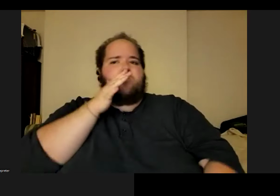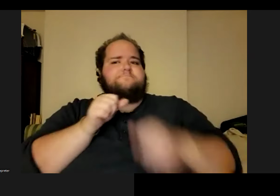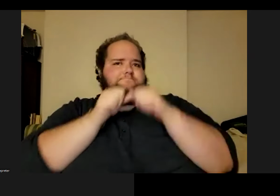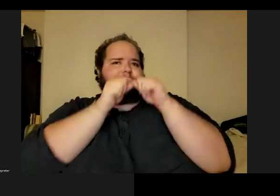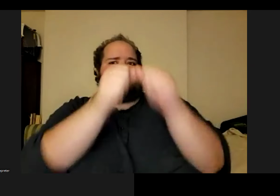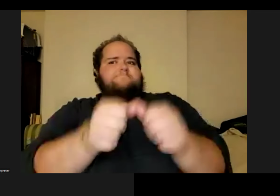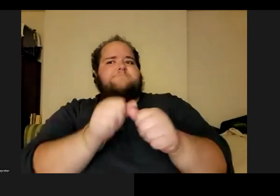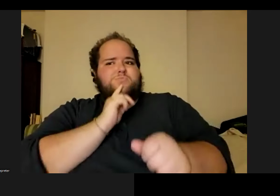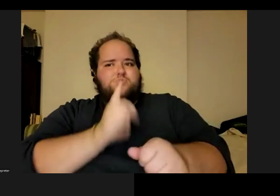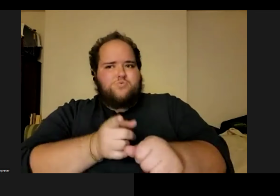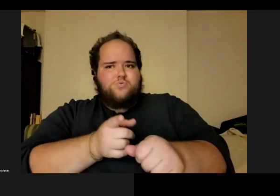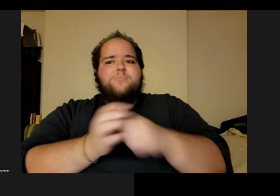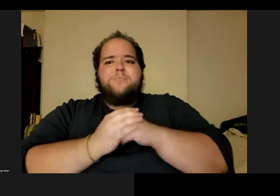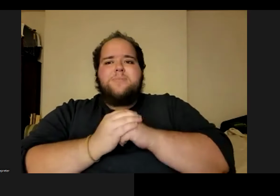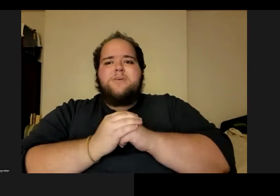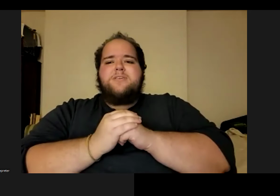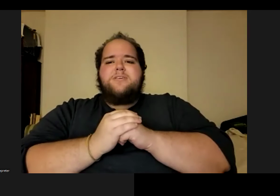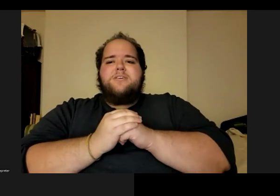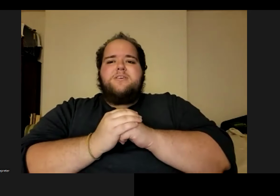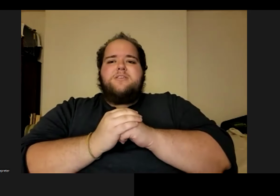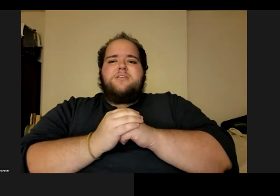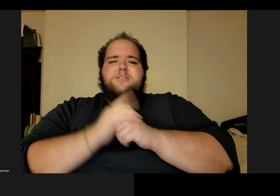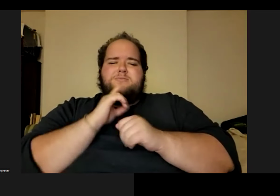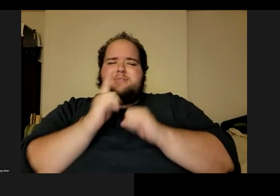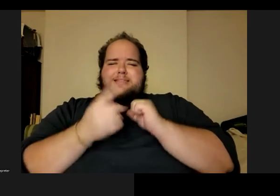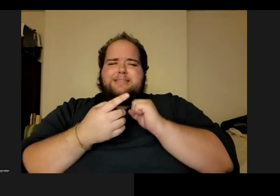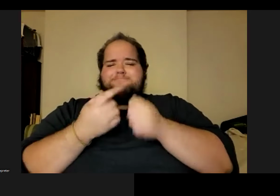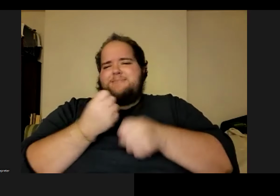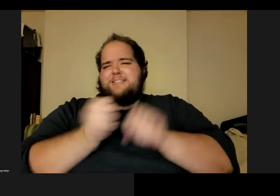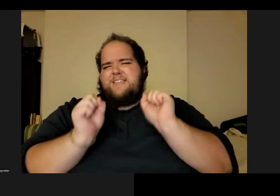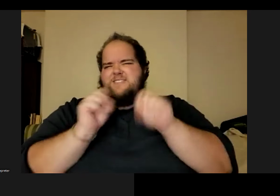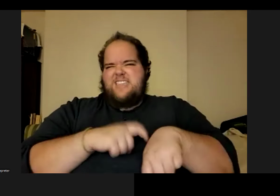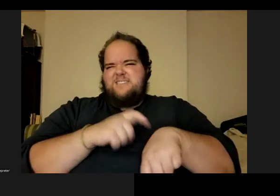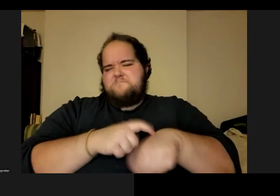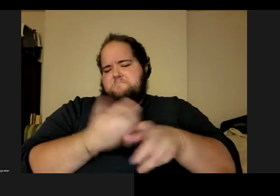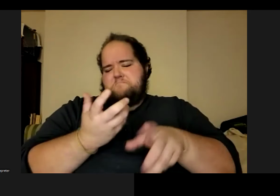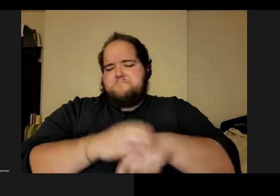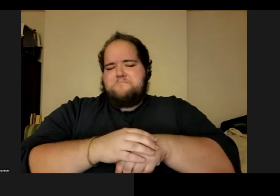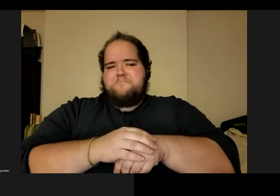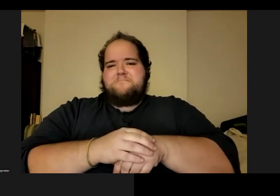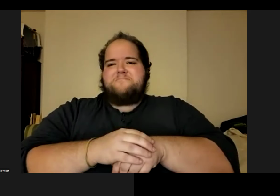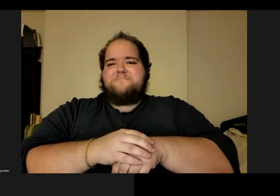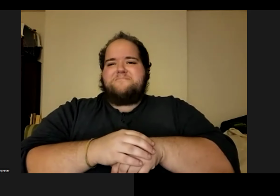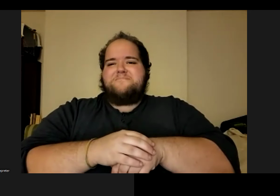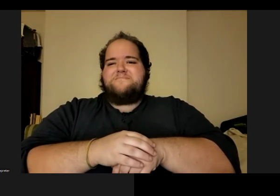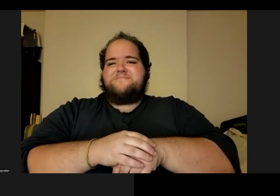So it saves you some time. And…